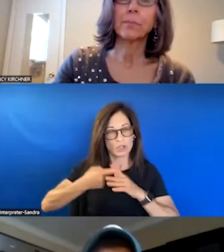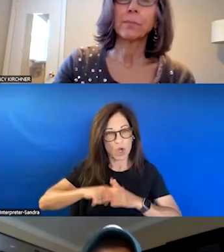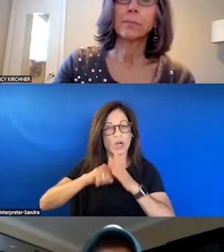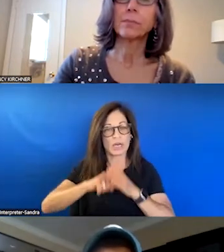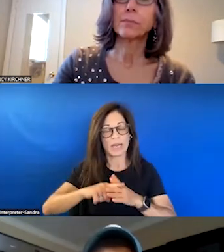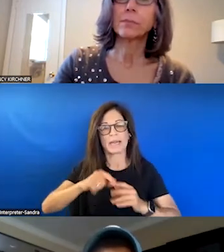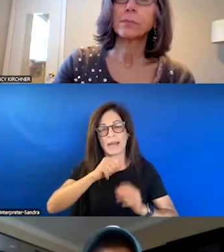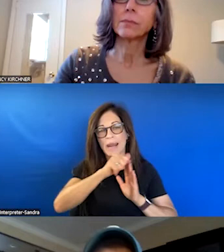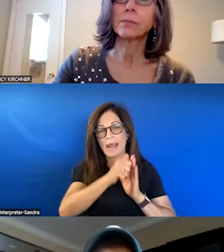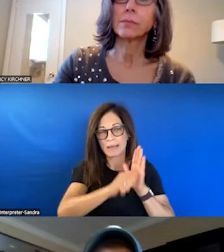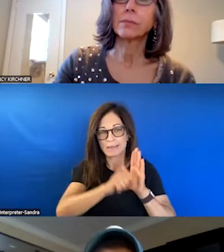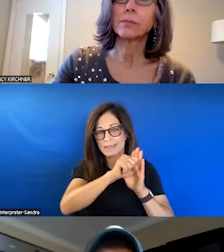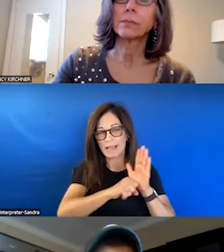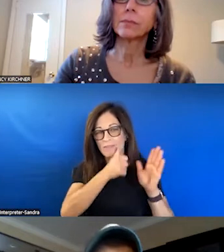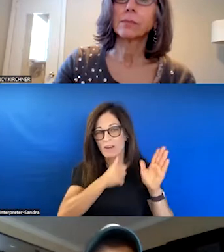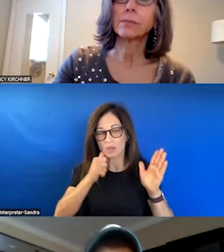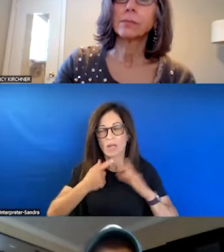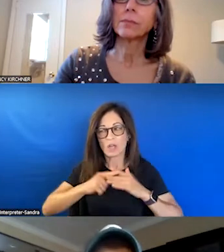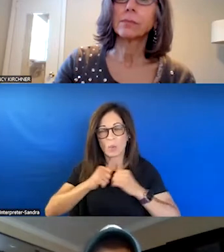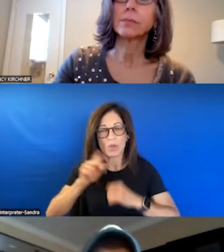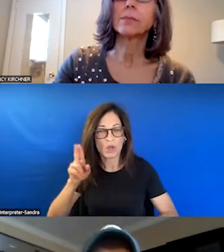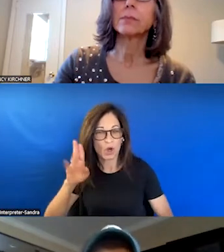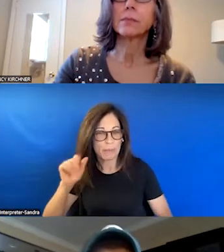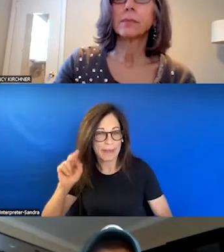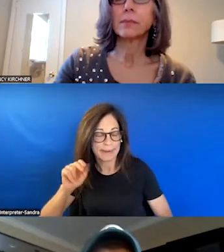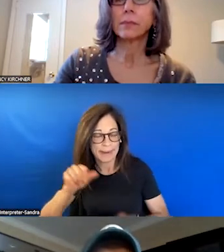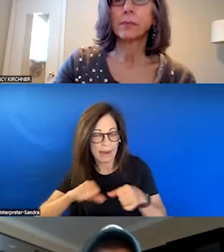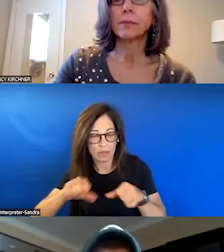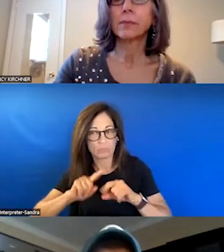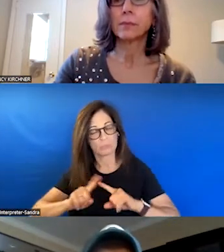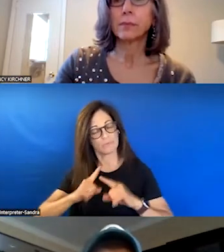FIRST. WITH DIFFERENT EXPECTATIONS, ULTIMATELY, ROLLED OUT TO THE RURAL,